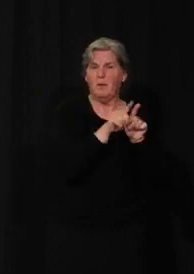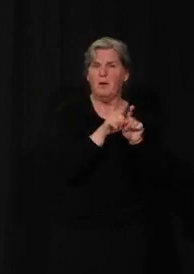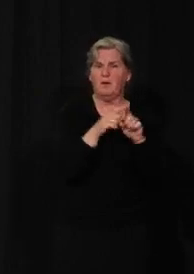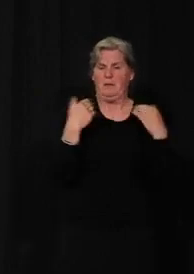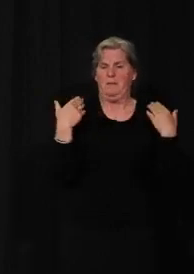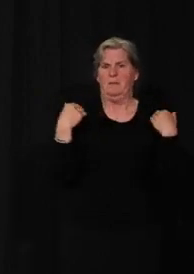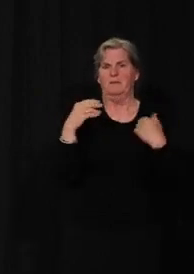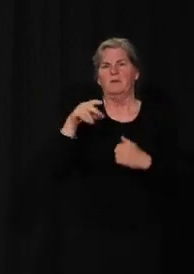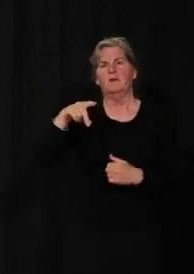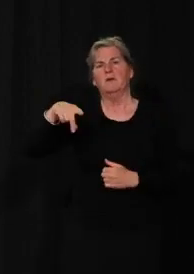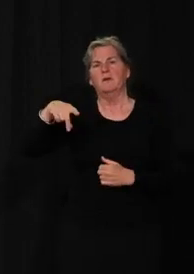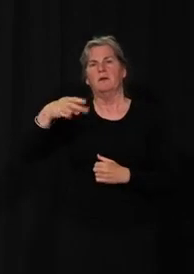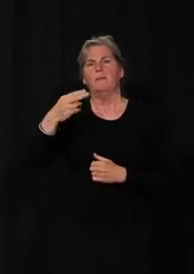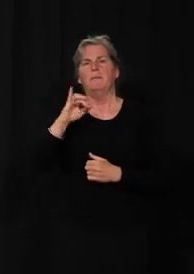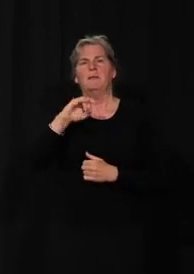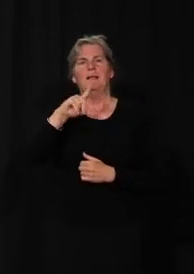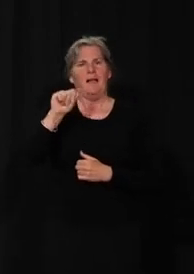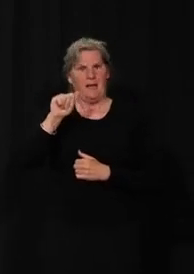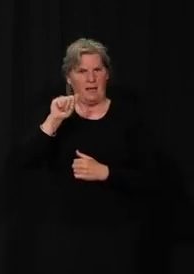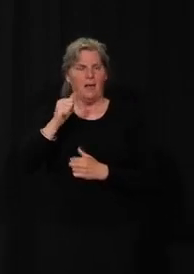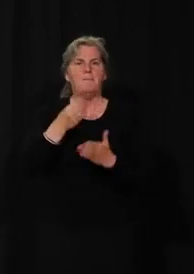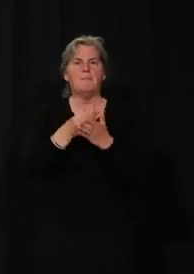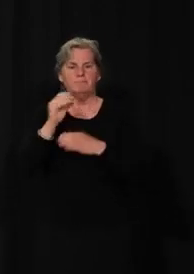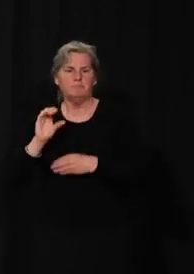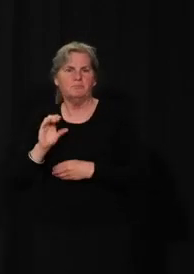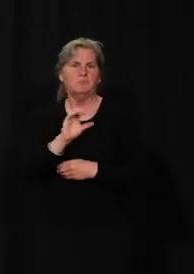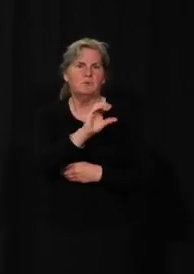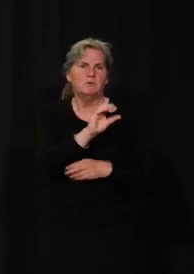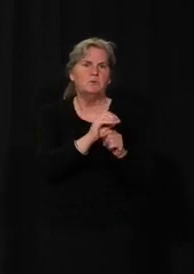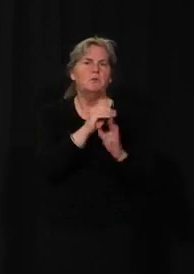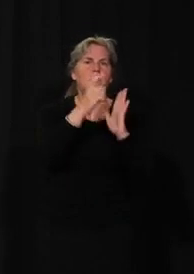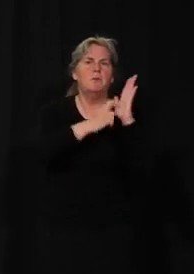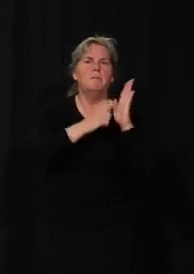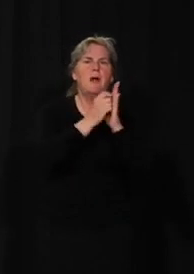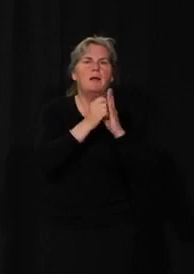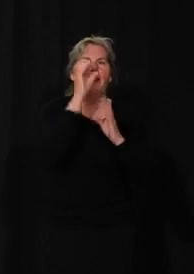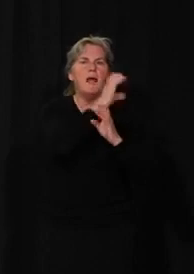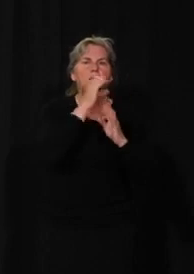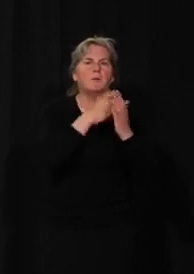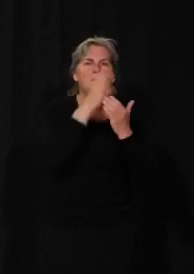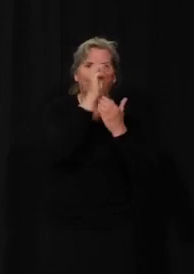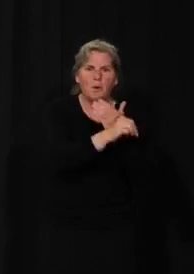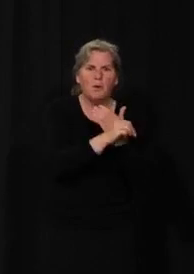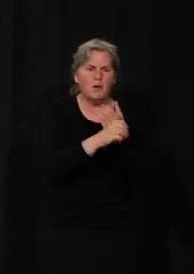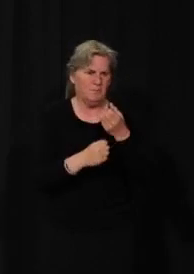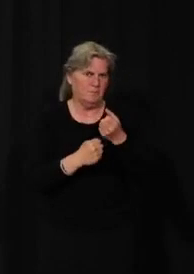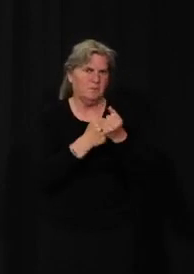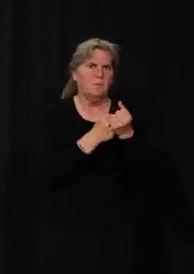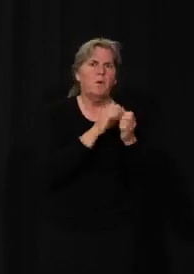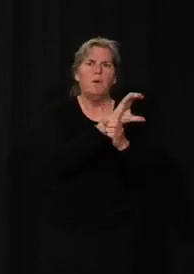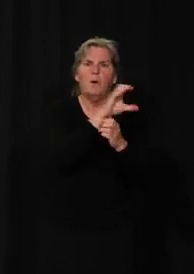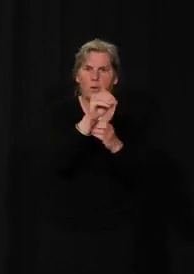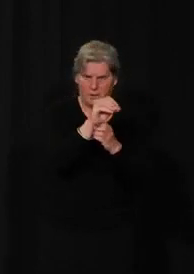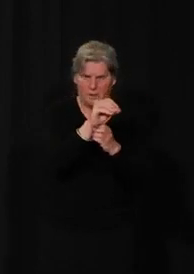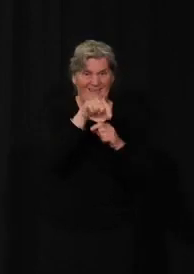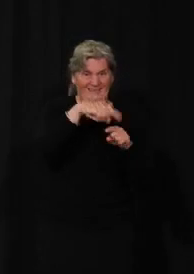Ranj Pillai announced an increae in the Yukon mineral exploration program to support companies wih exploration projects this summe.